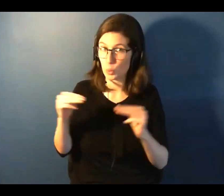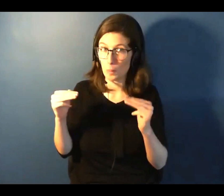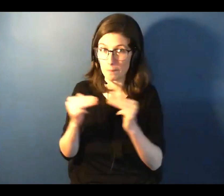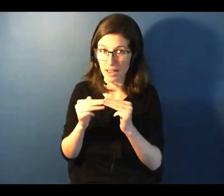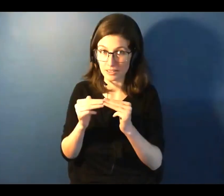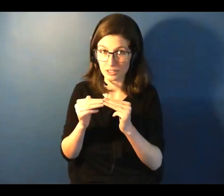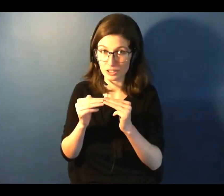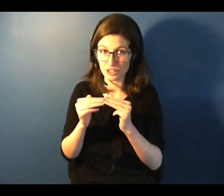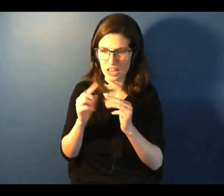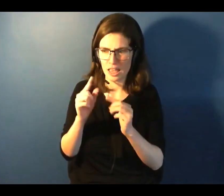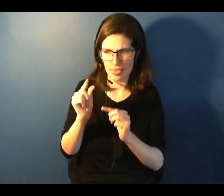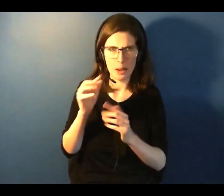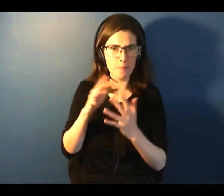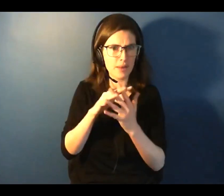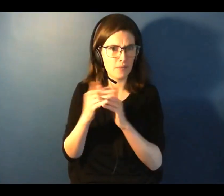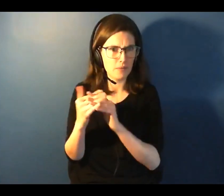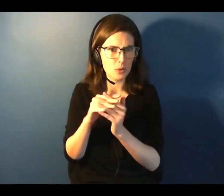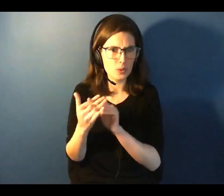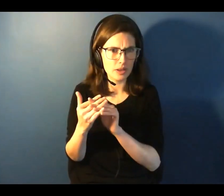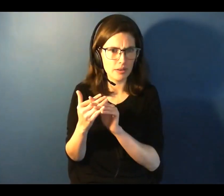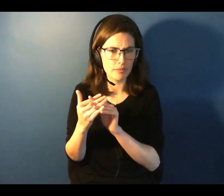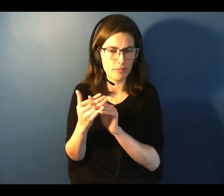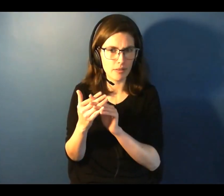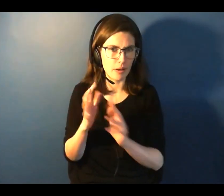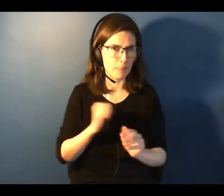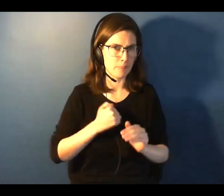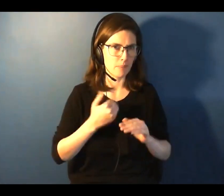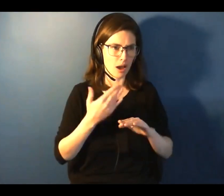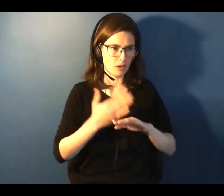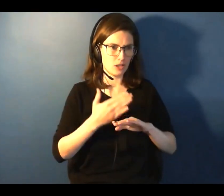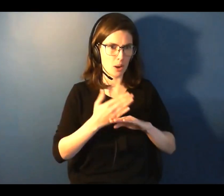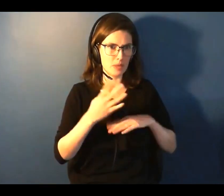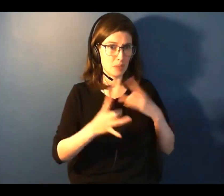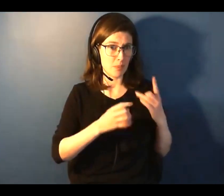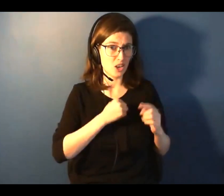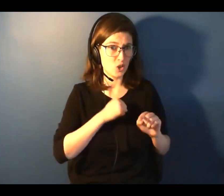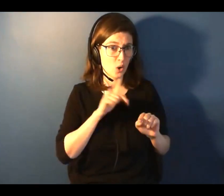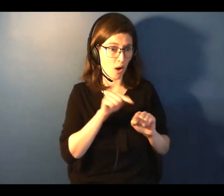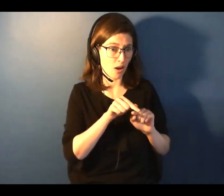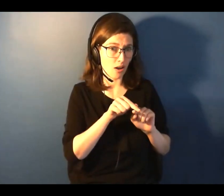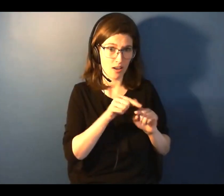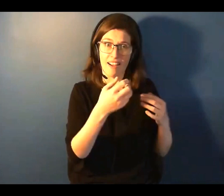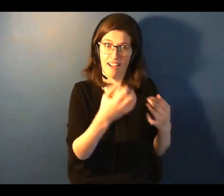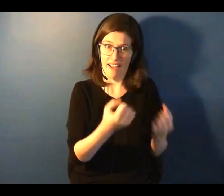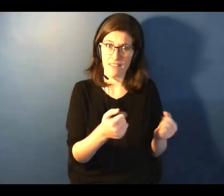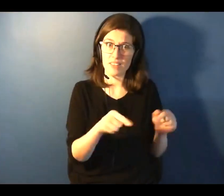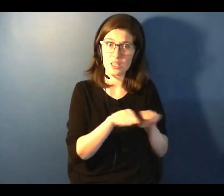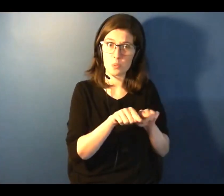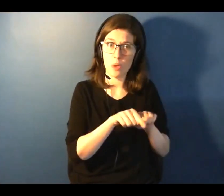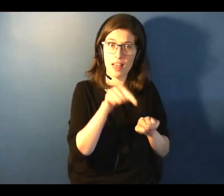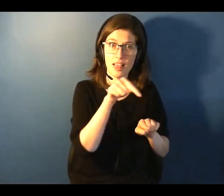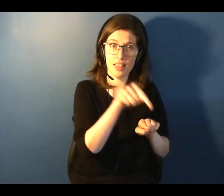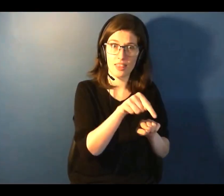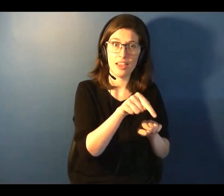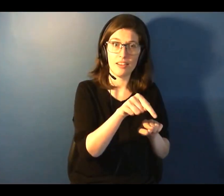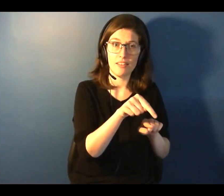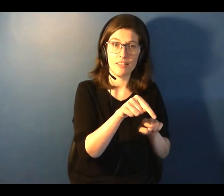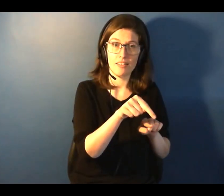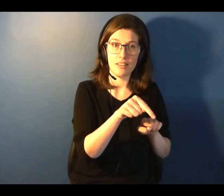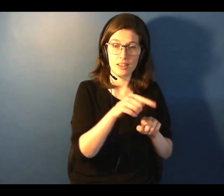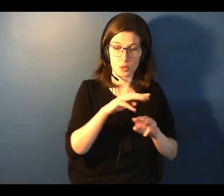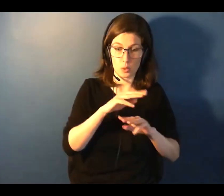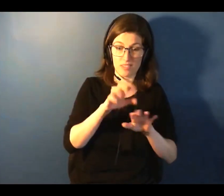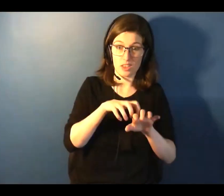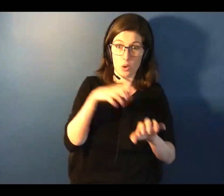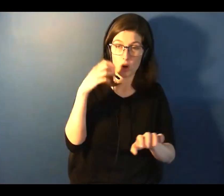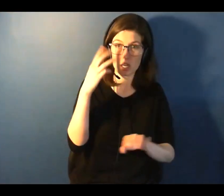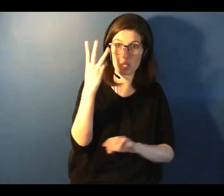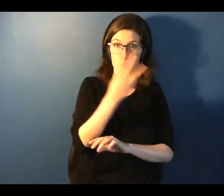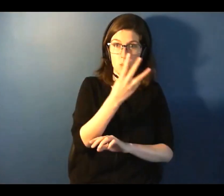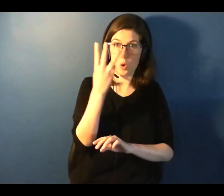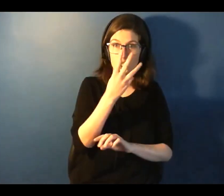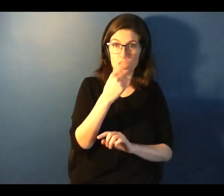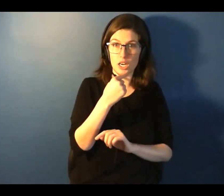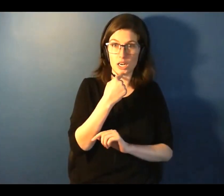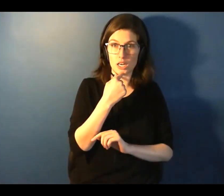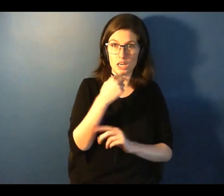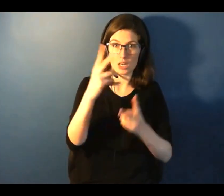and that an audience hadn't had the experience of being in the room with humans who